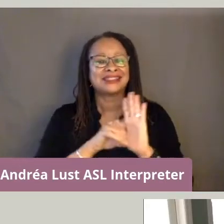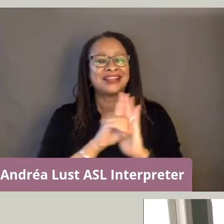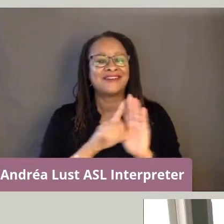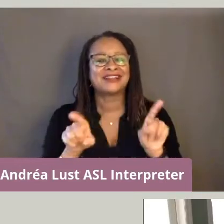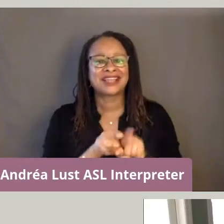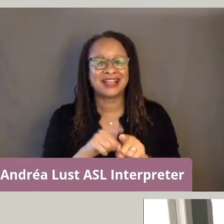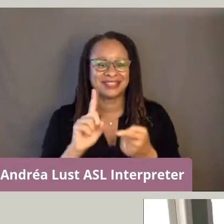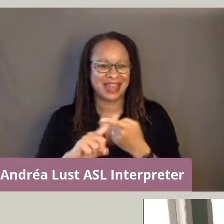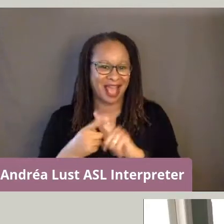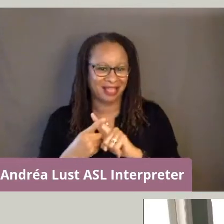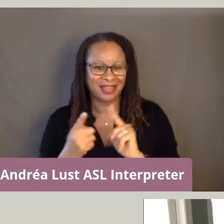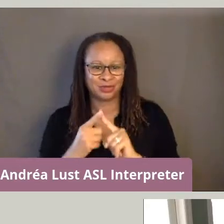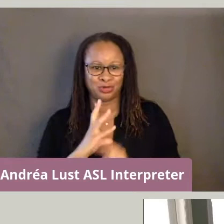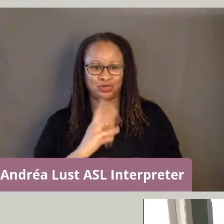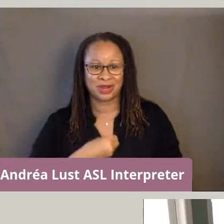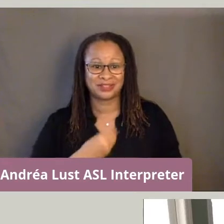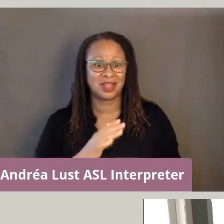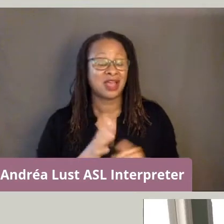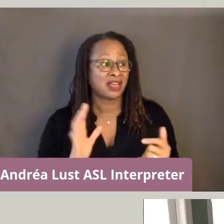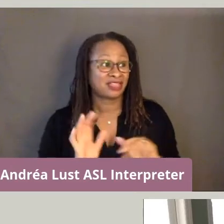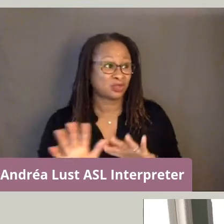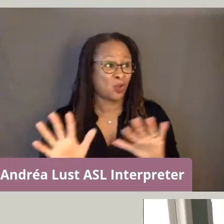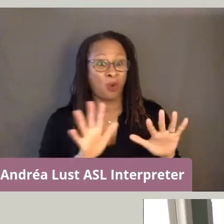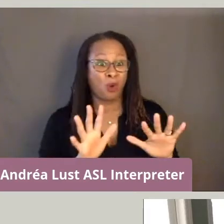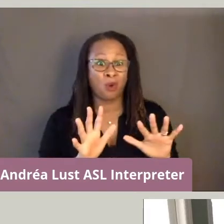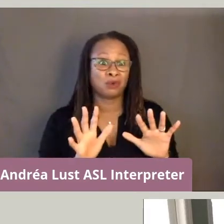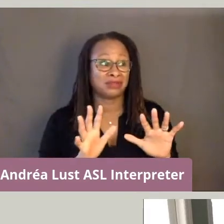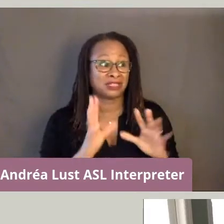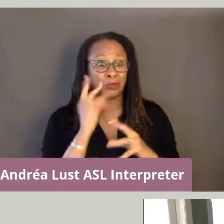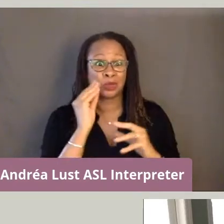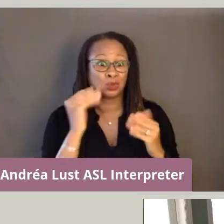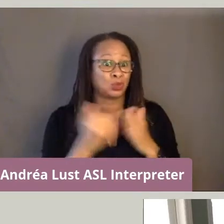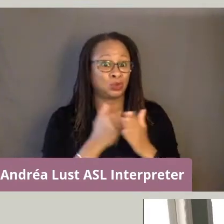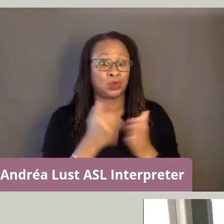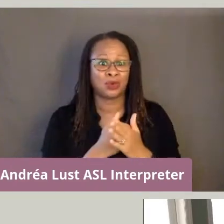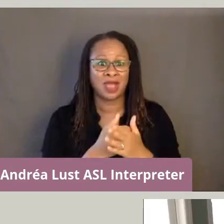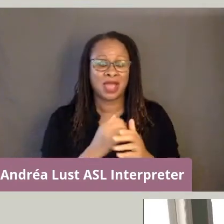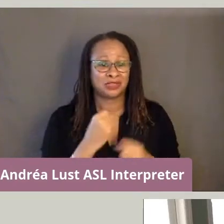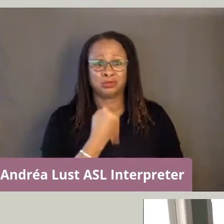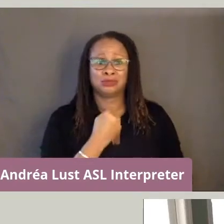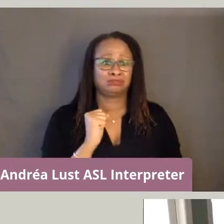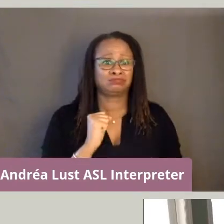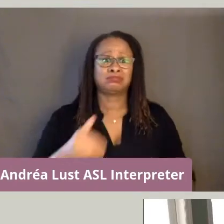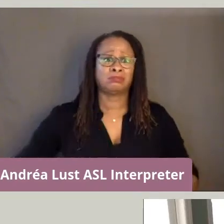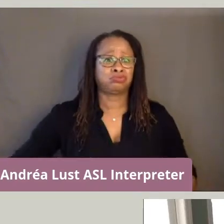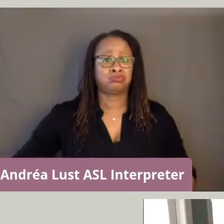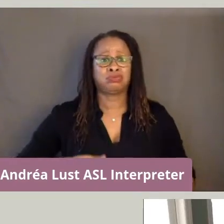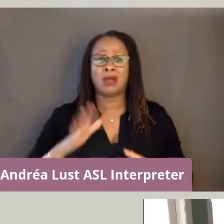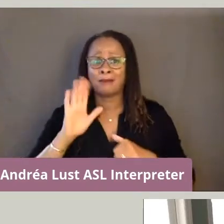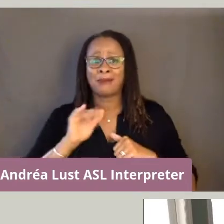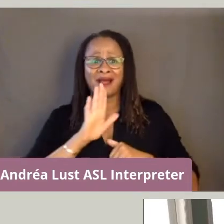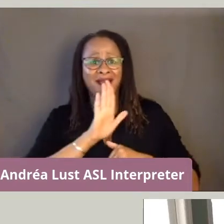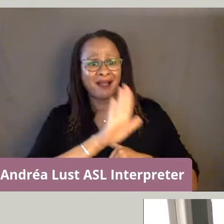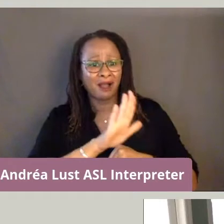And she was so moved by her experience on set that it occurred to her that her union, IATSE,